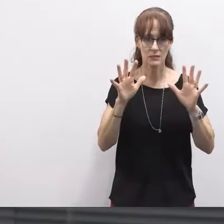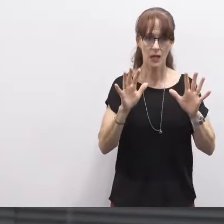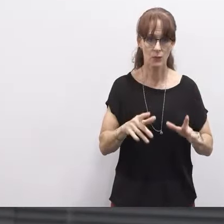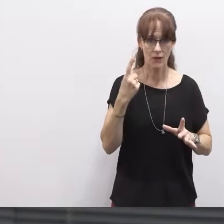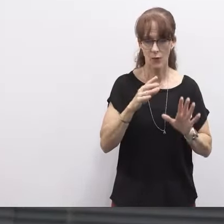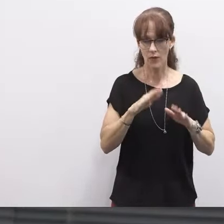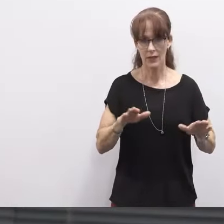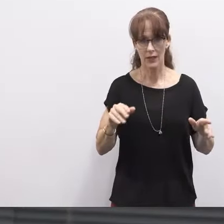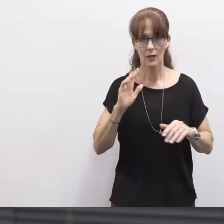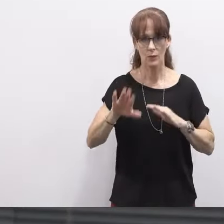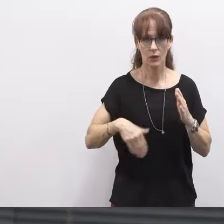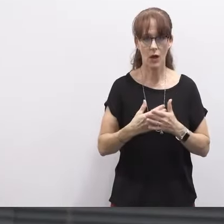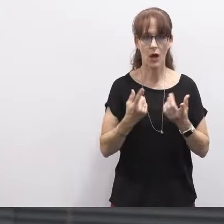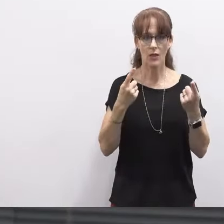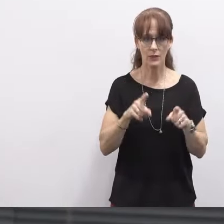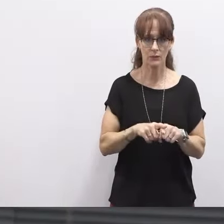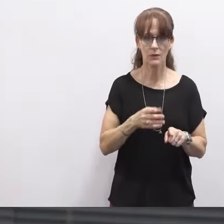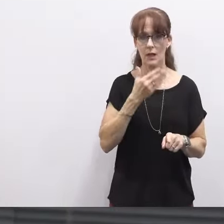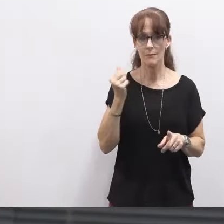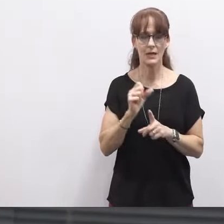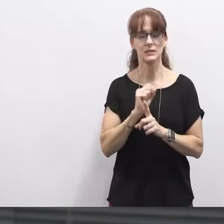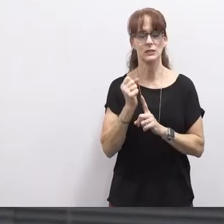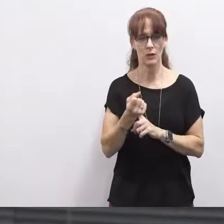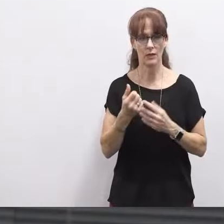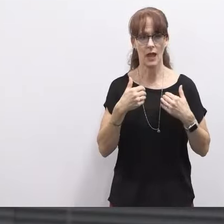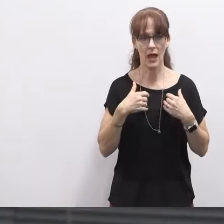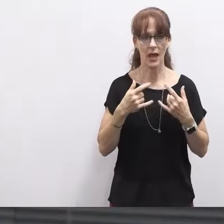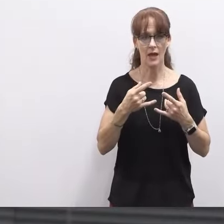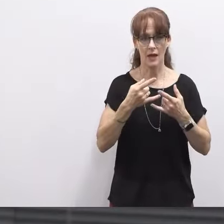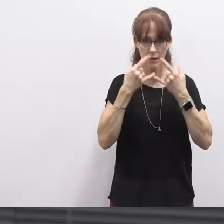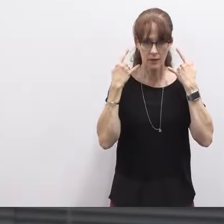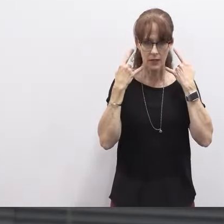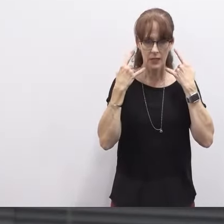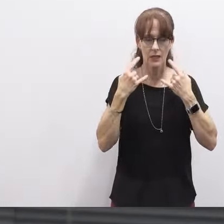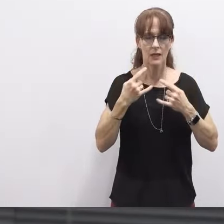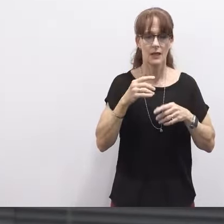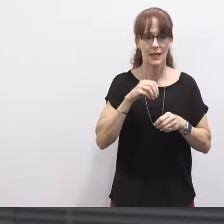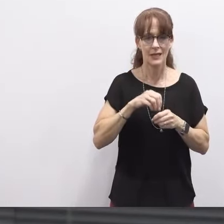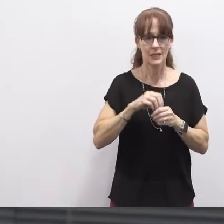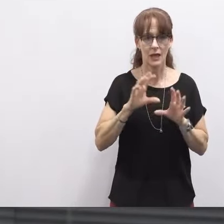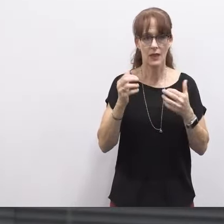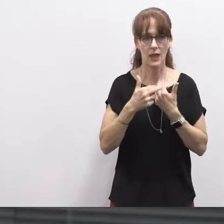I think we can all agree. It's not the best situation to have kids muzzled up inside the classrooms.